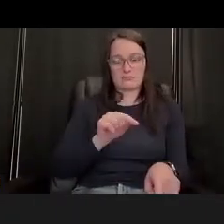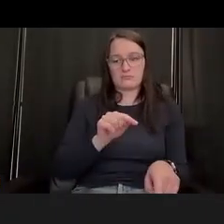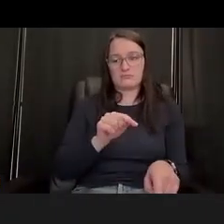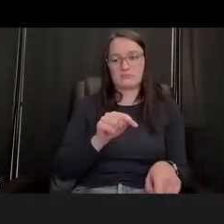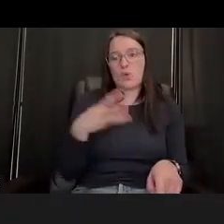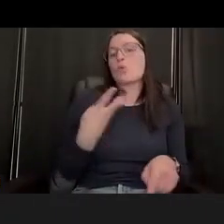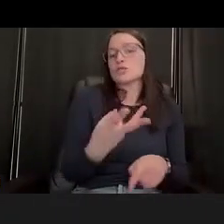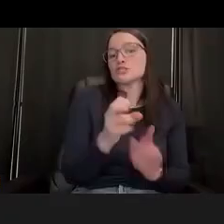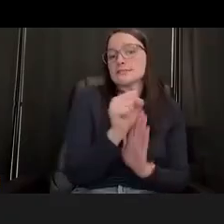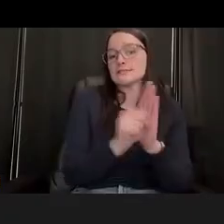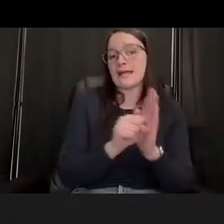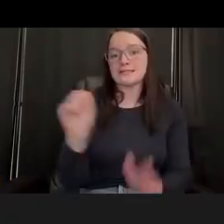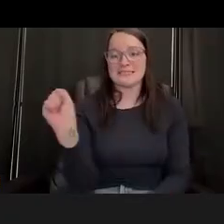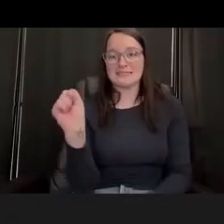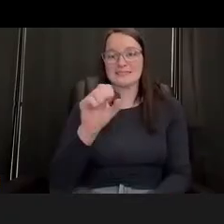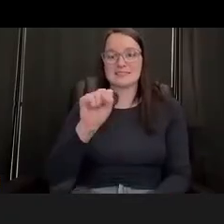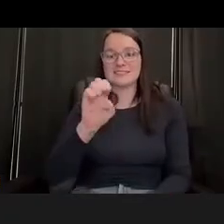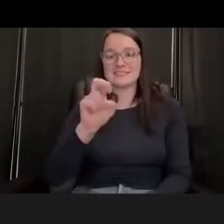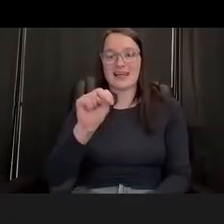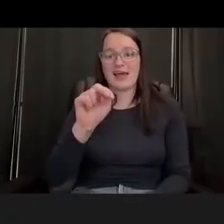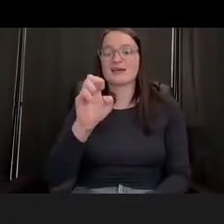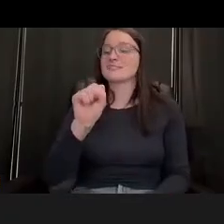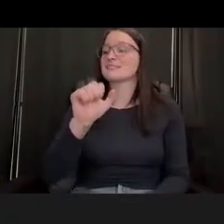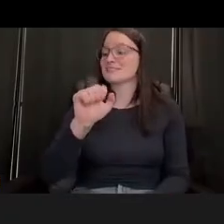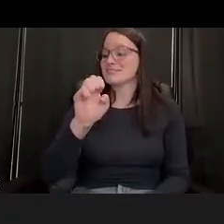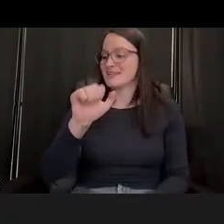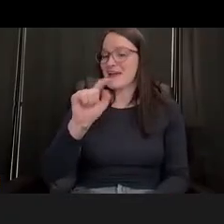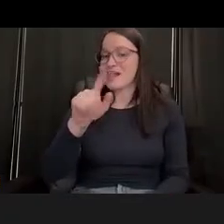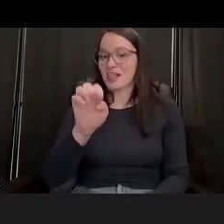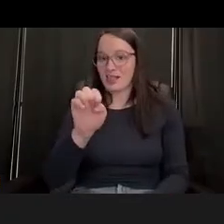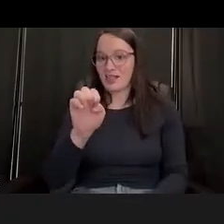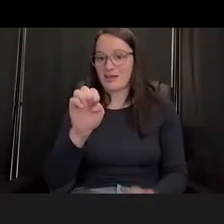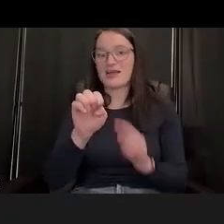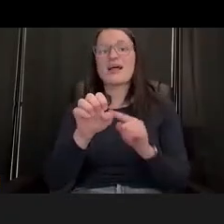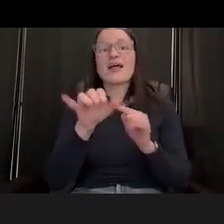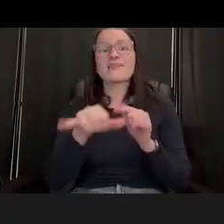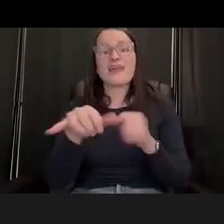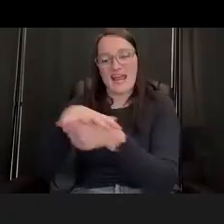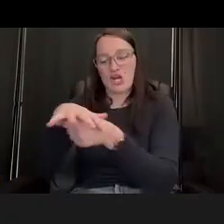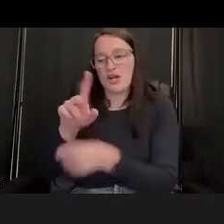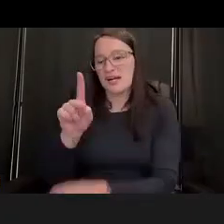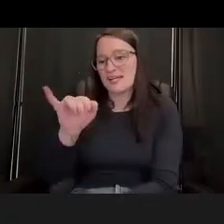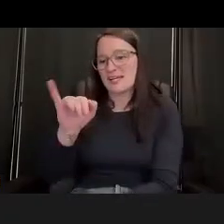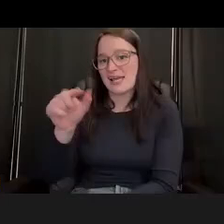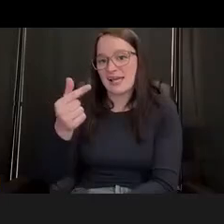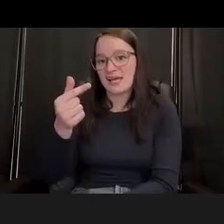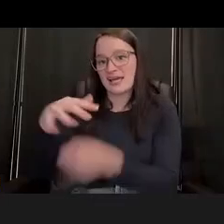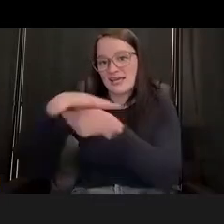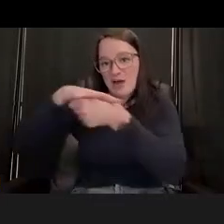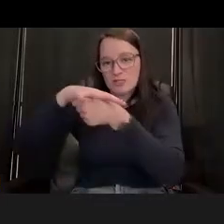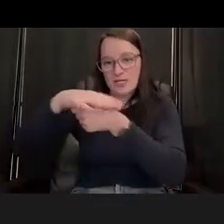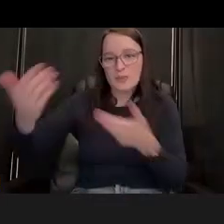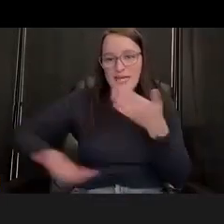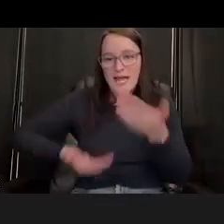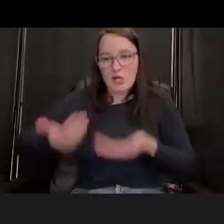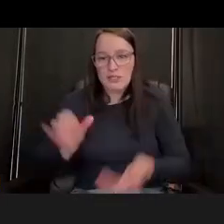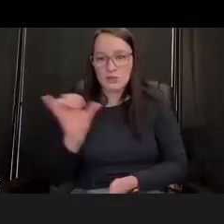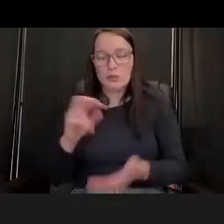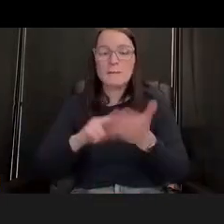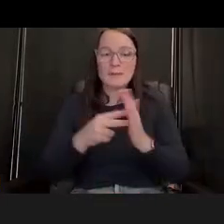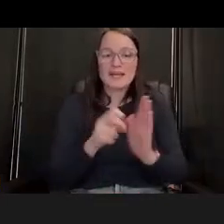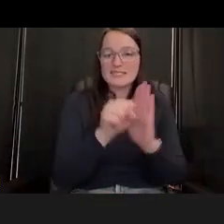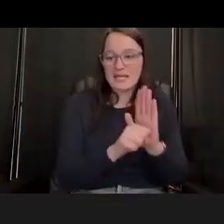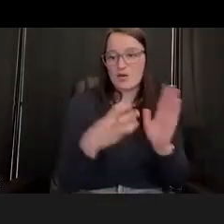location of Microsoft, King County also was hiring and the State of Washington began to increase